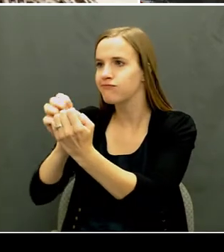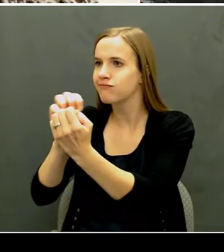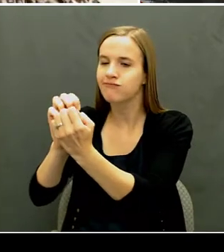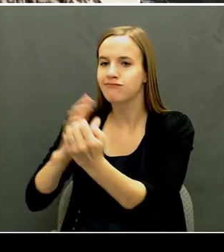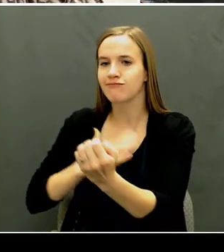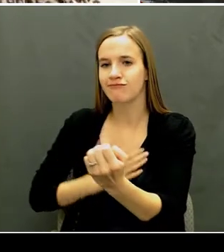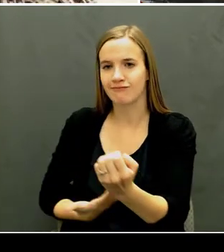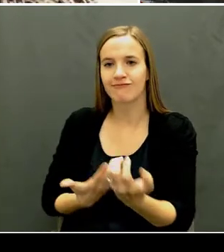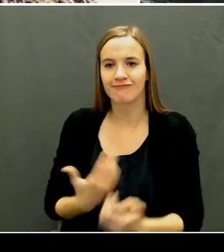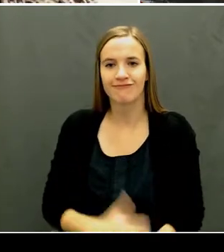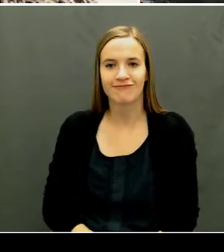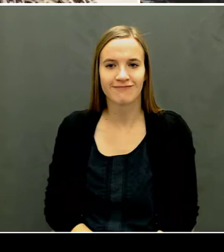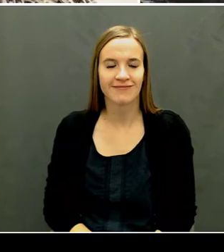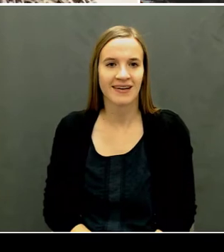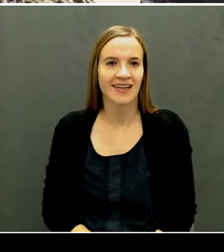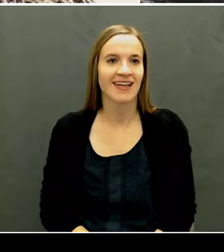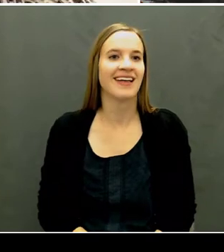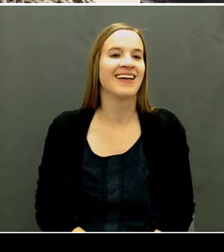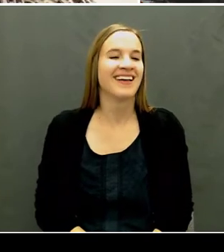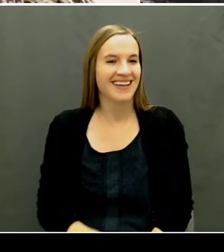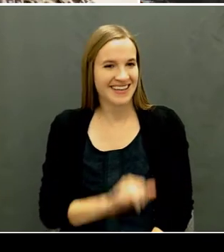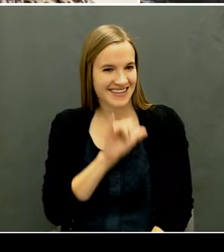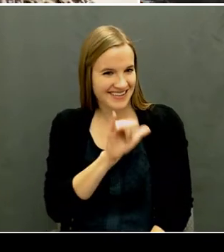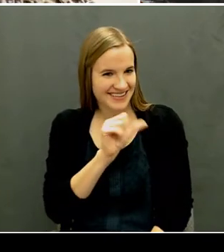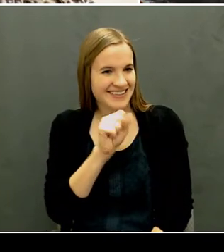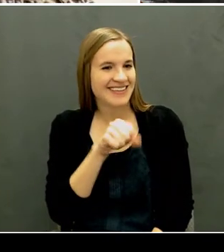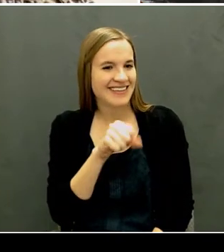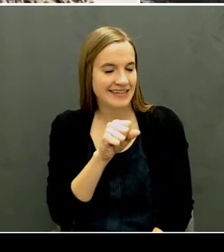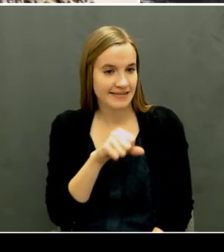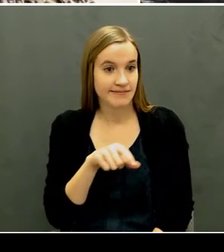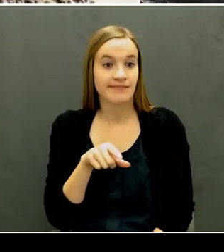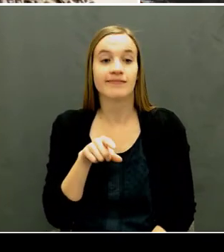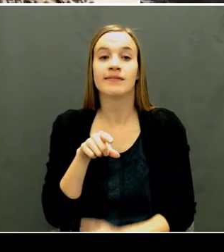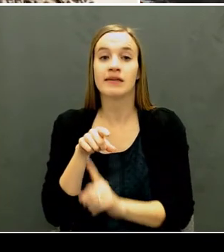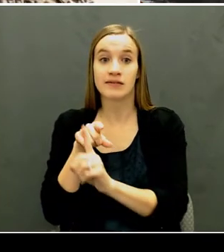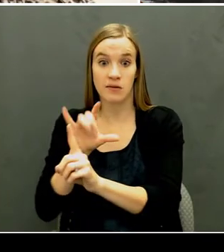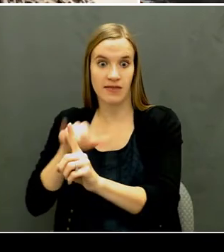Mark Leeper: Well, that was once you got into advocacy now you started out you're from Georgia.